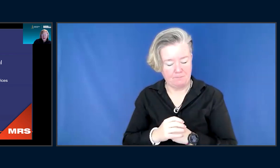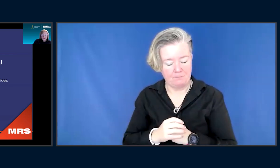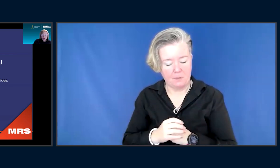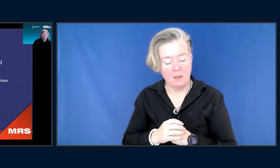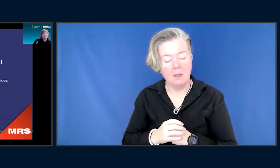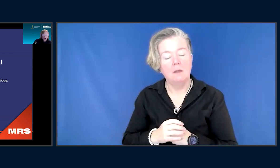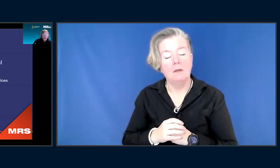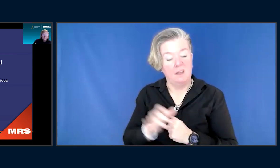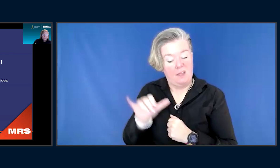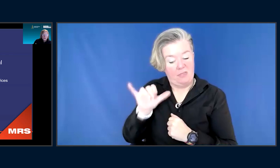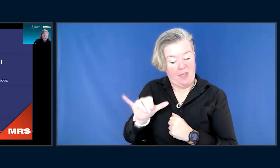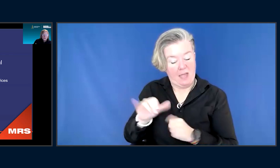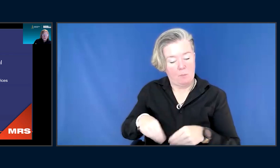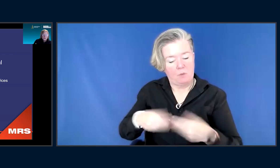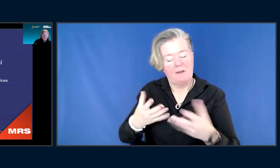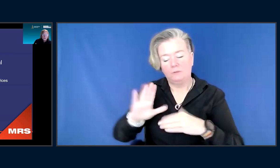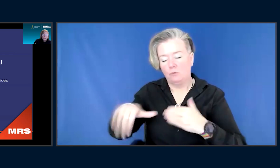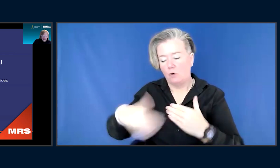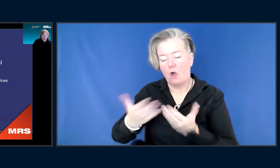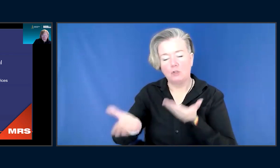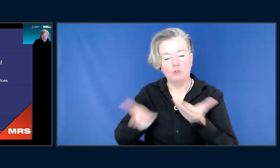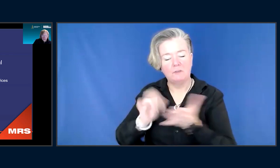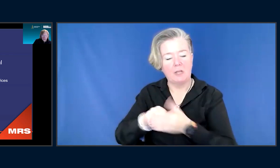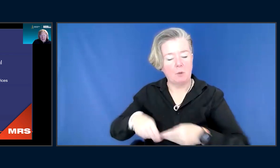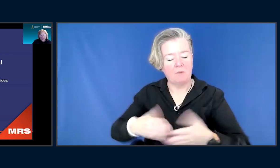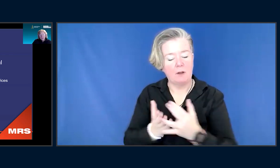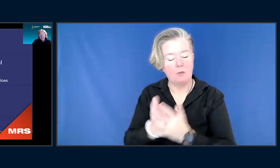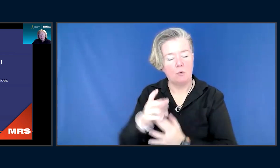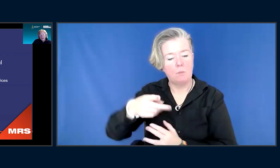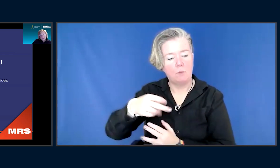And they provide all of the services that are provided